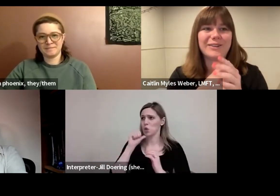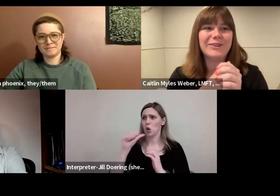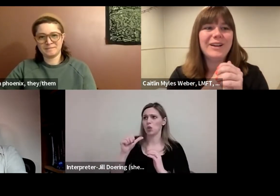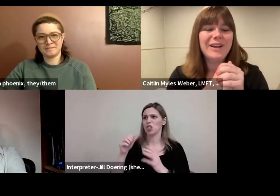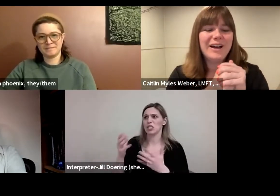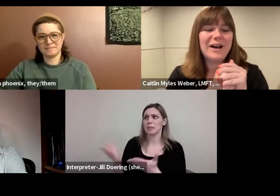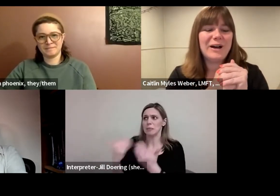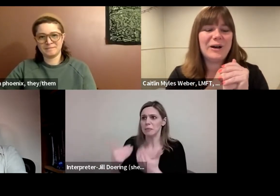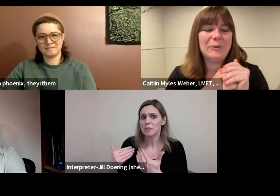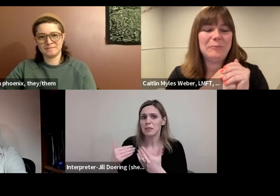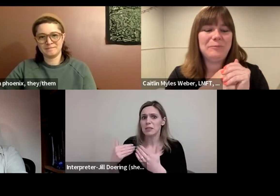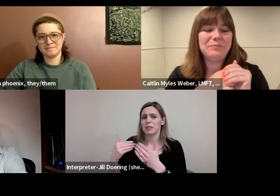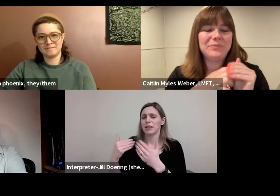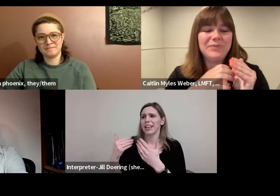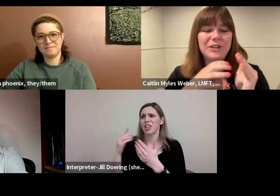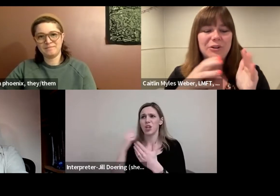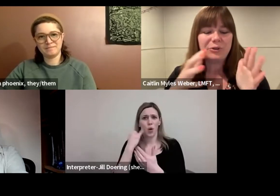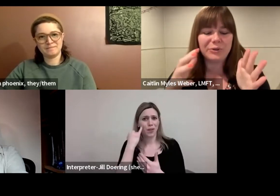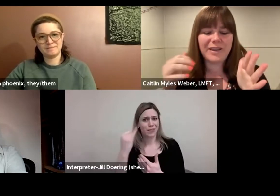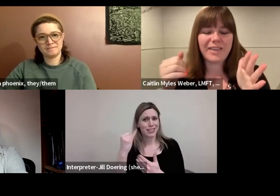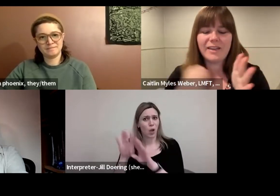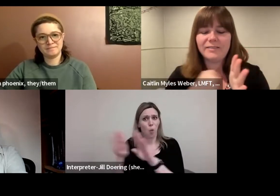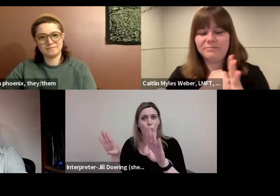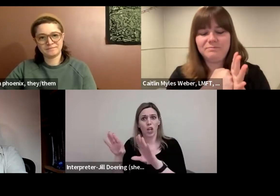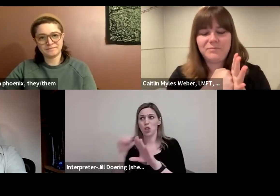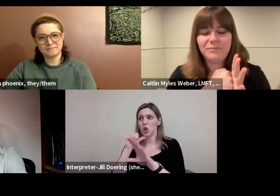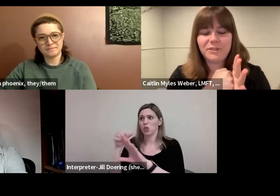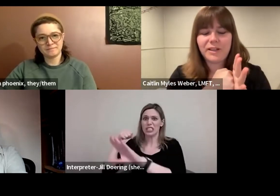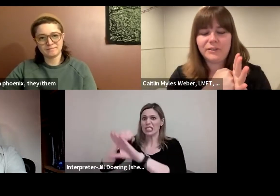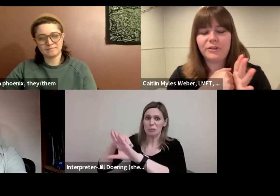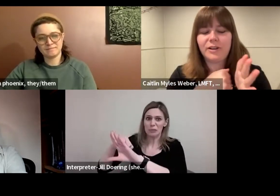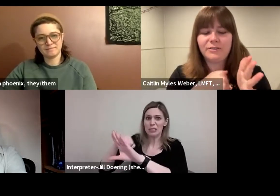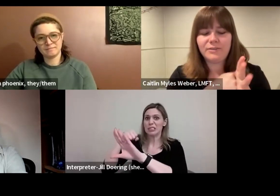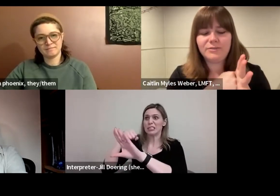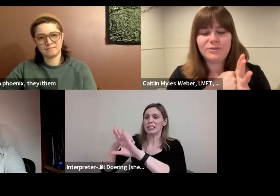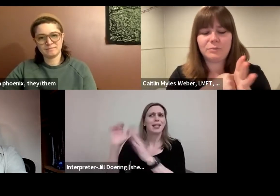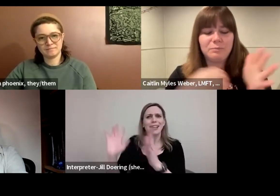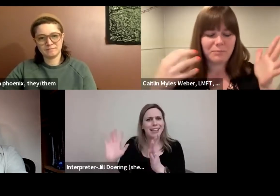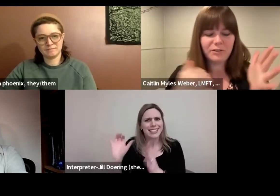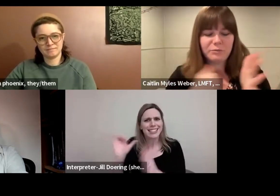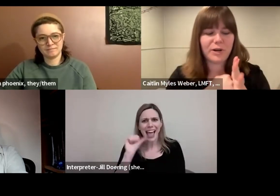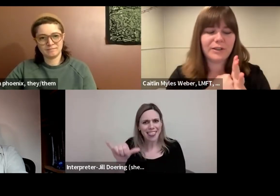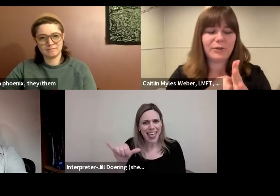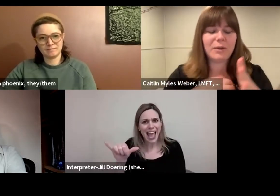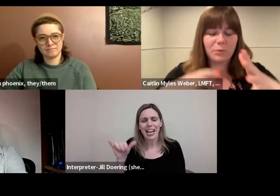So, you know, and that clients are not just made of bricks, right?